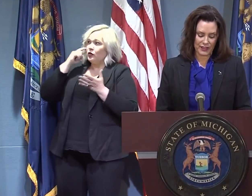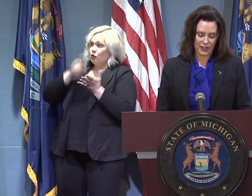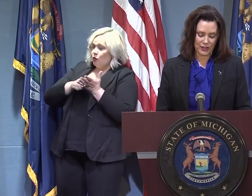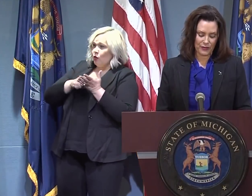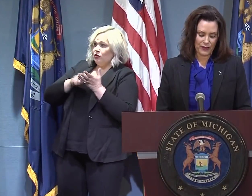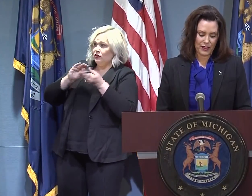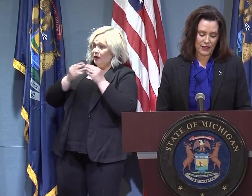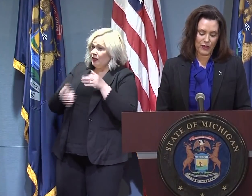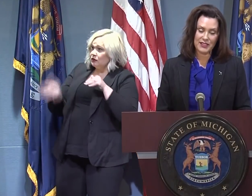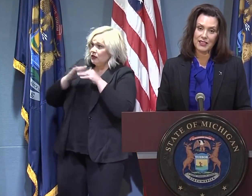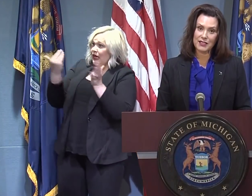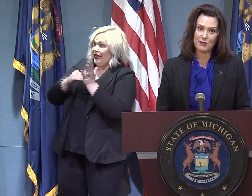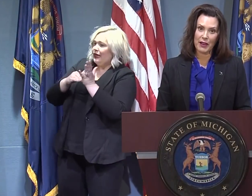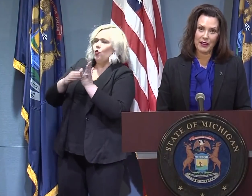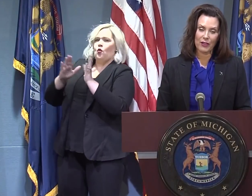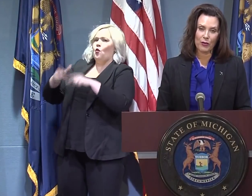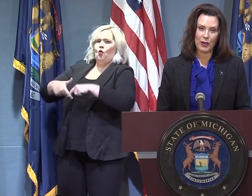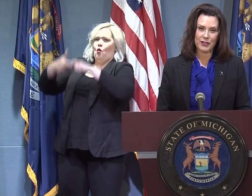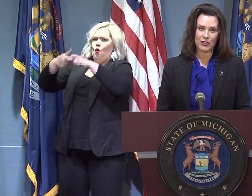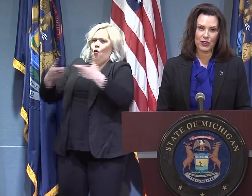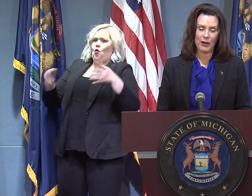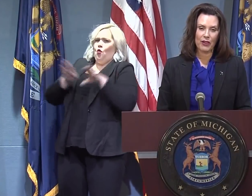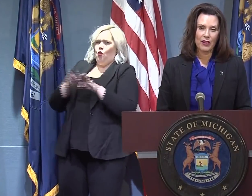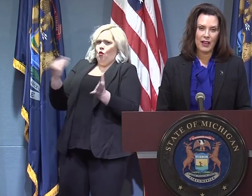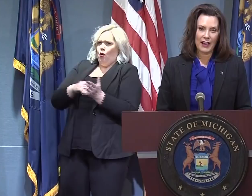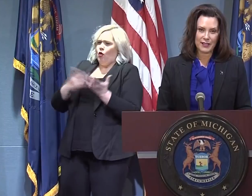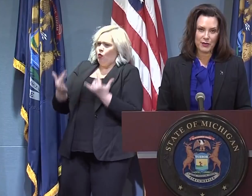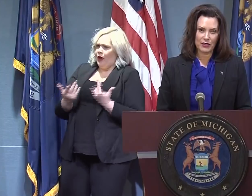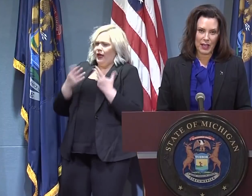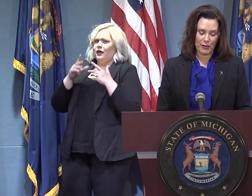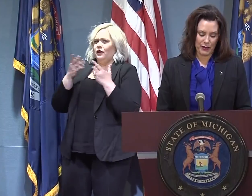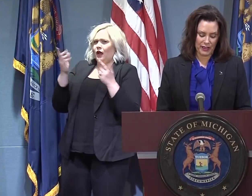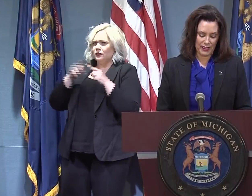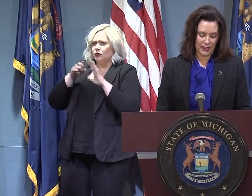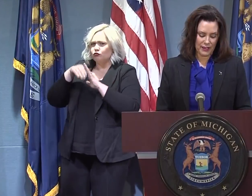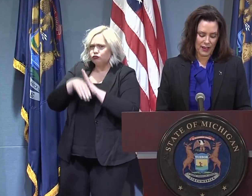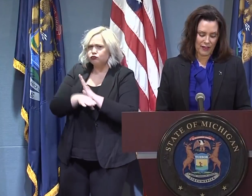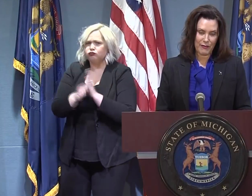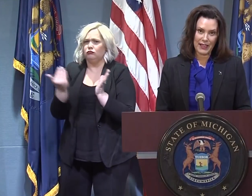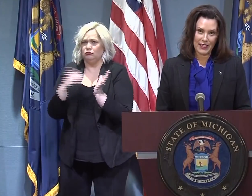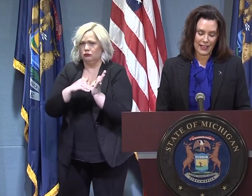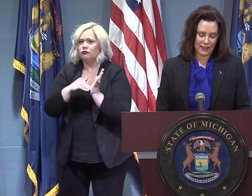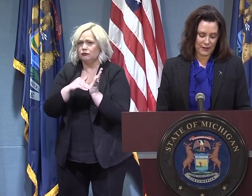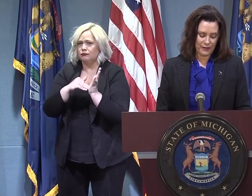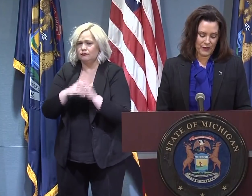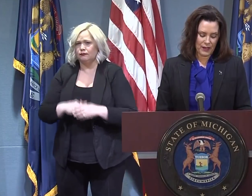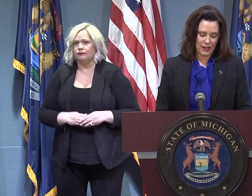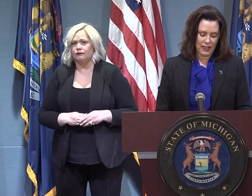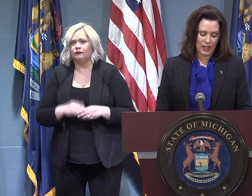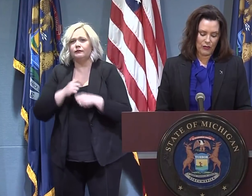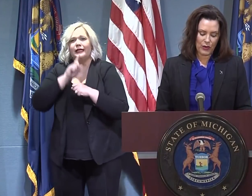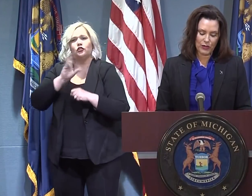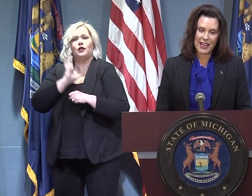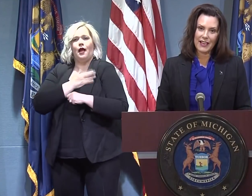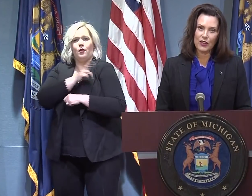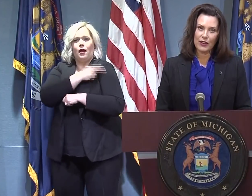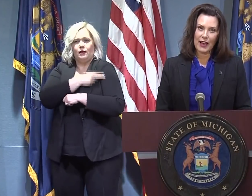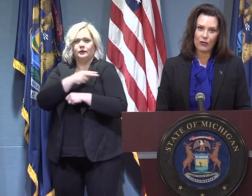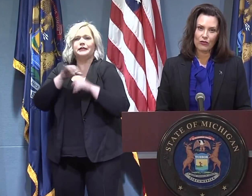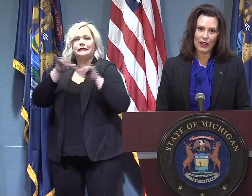WE WILL REMAIN NIMBLE ENOUGH TO PULL BACK WHEN THE DATA TELLS US IT'S THE PRUDENT THING TO DO IF WE SEE A SPIKE OR ARE CONCERNED